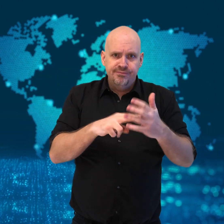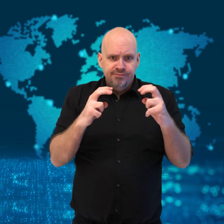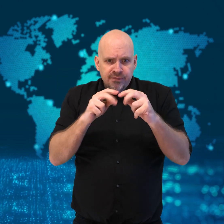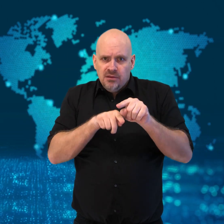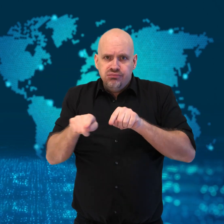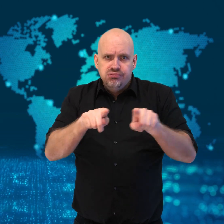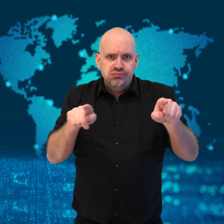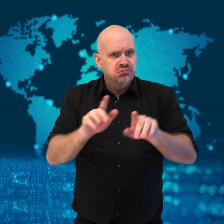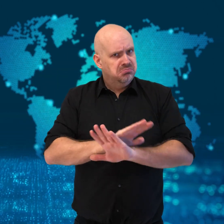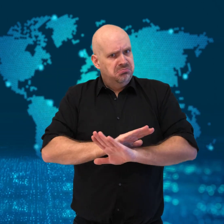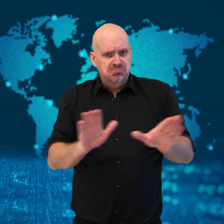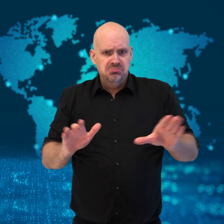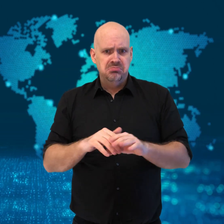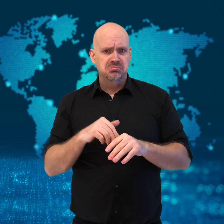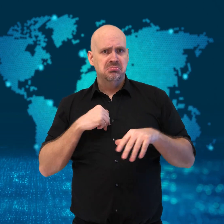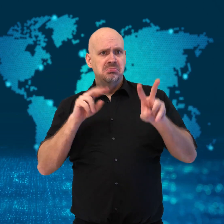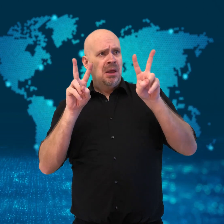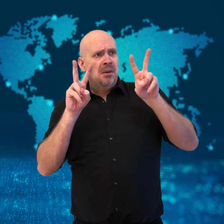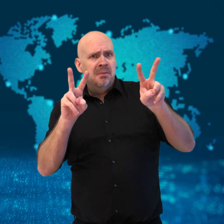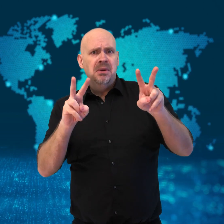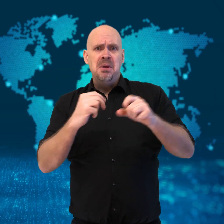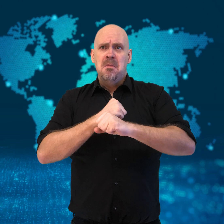can be used to make power.